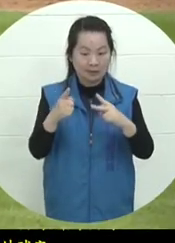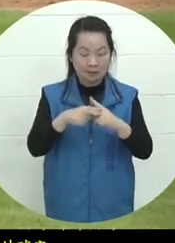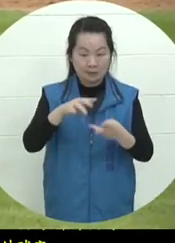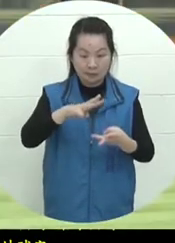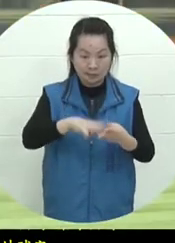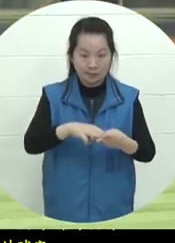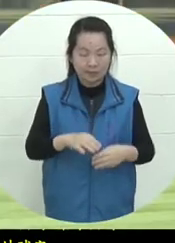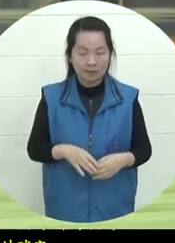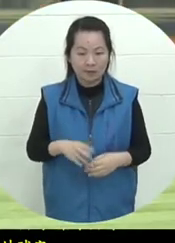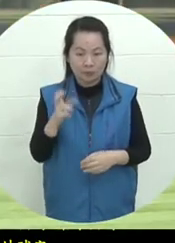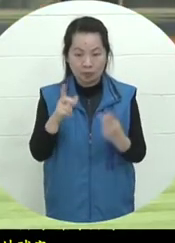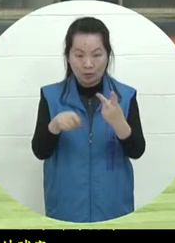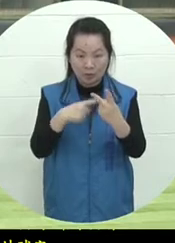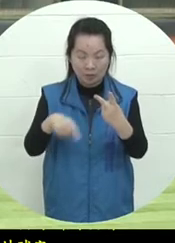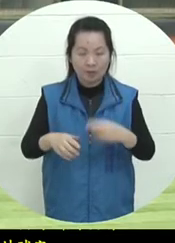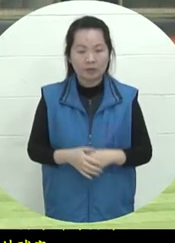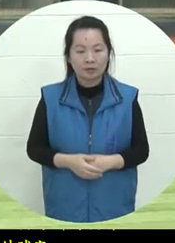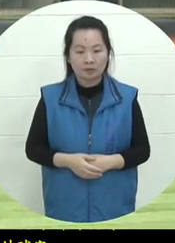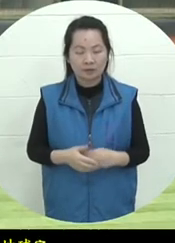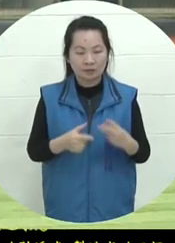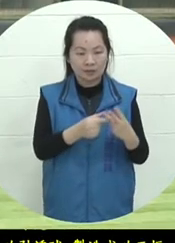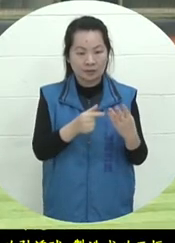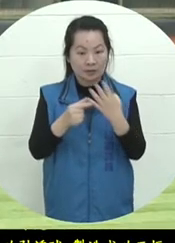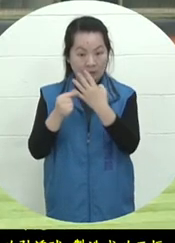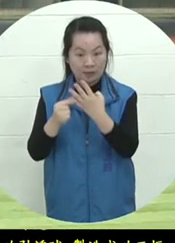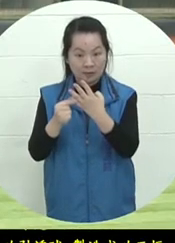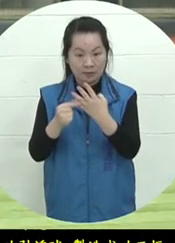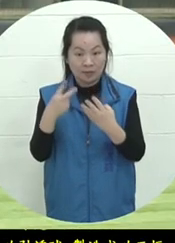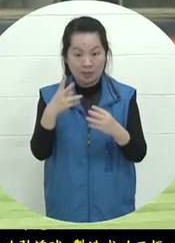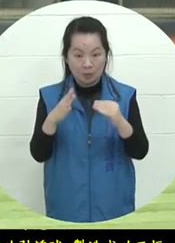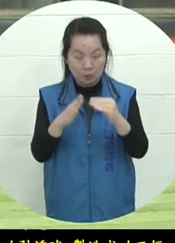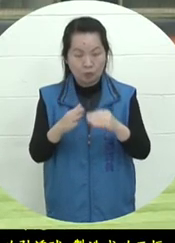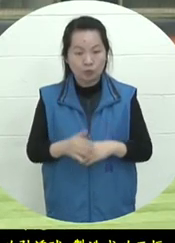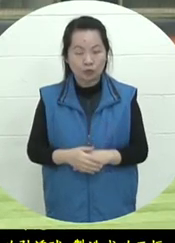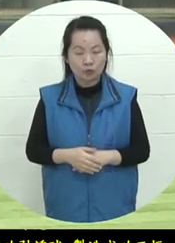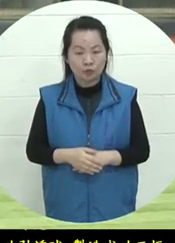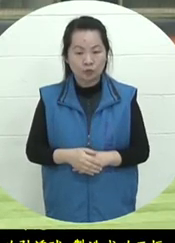have successfully produced five consecutive outs in the third and fourth innings.